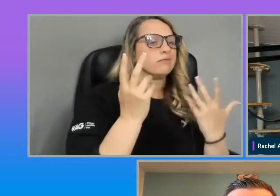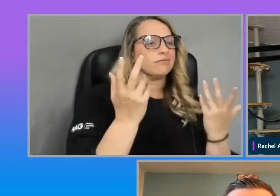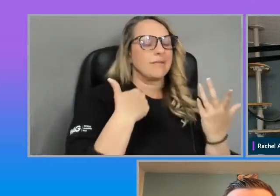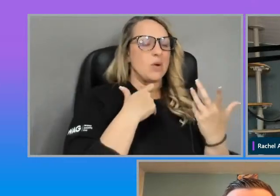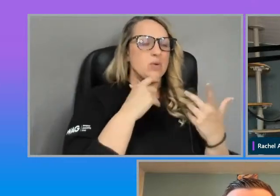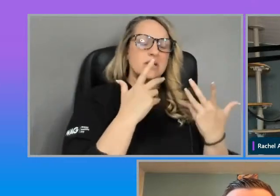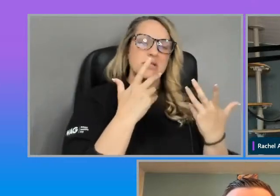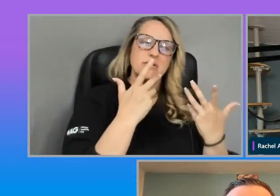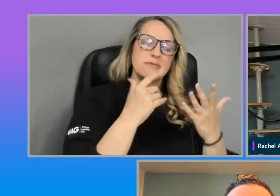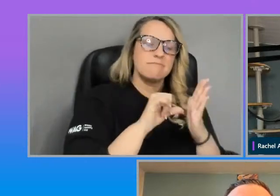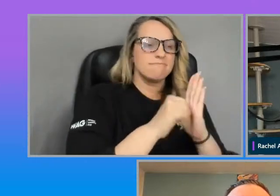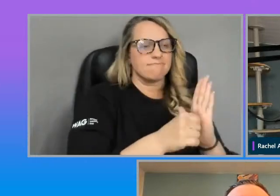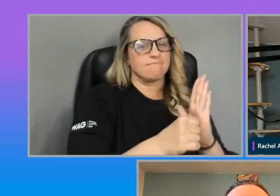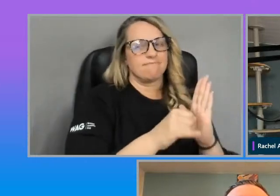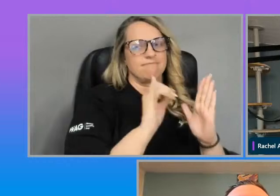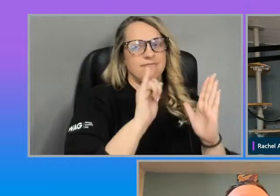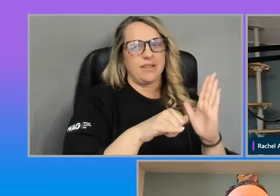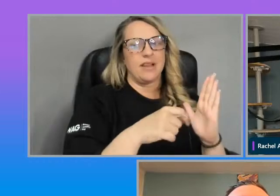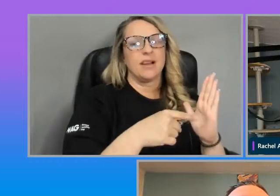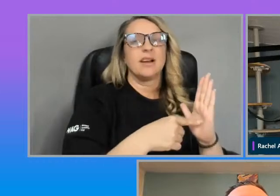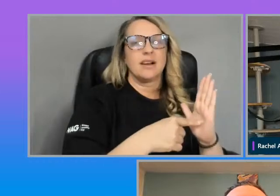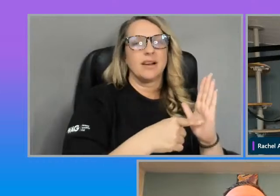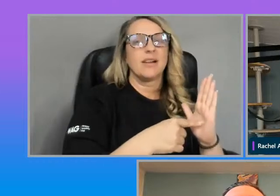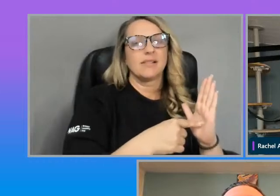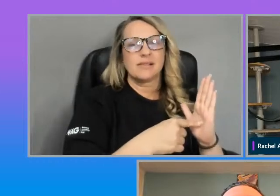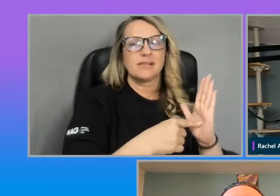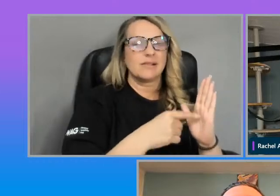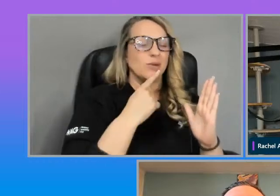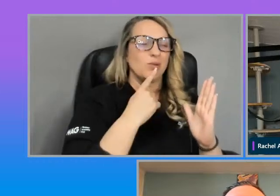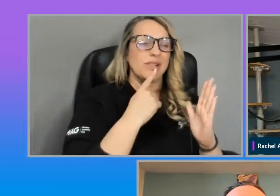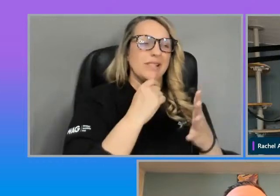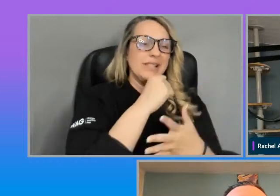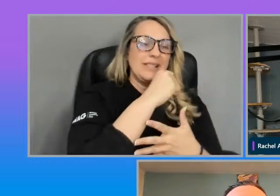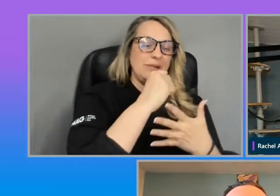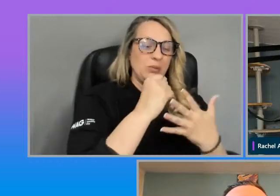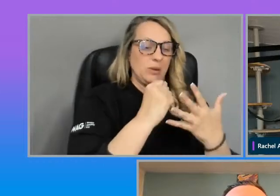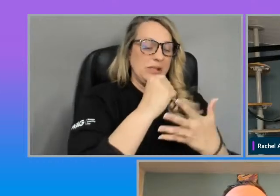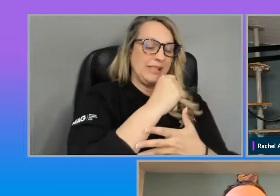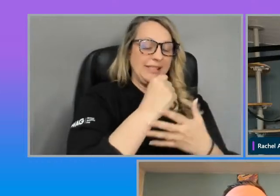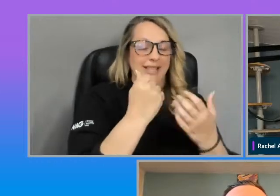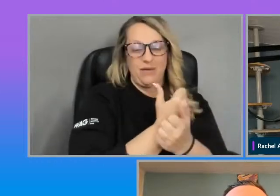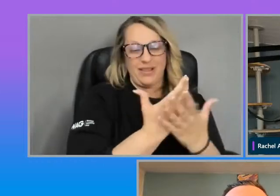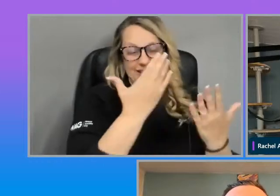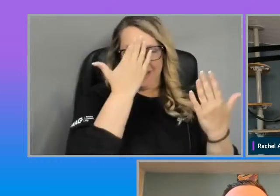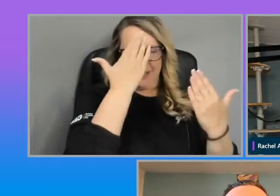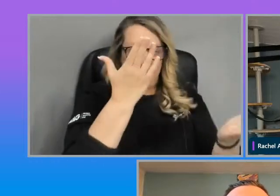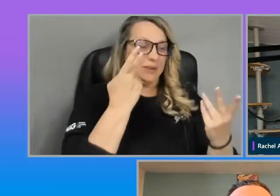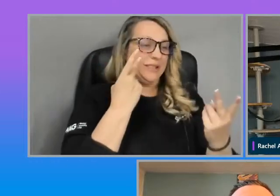I've been sort of really leaning on it. But it's obviously down to priorities of browsers, as